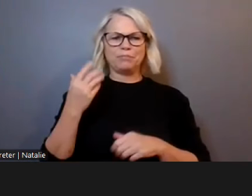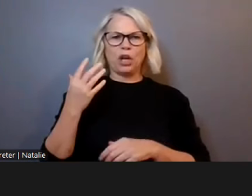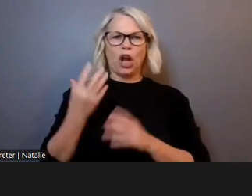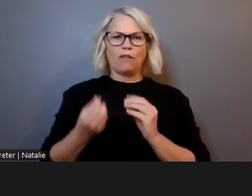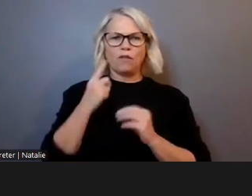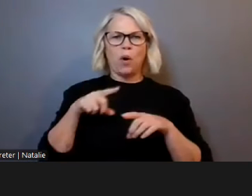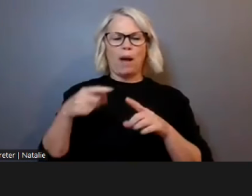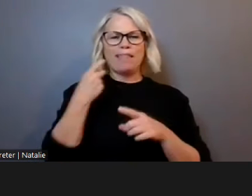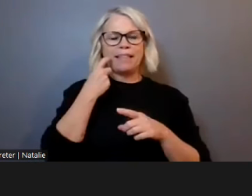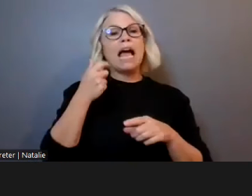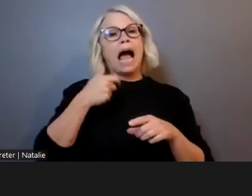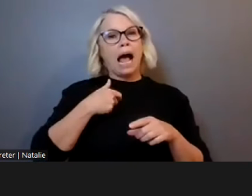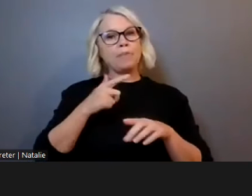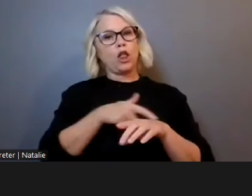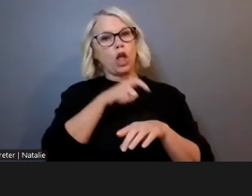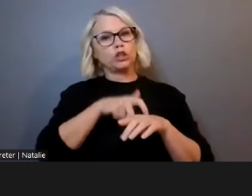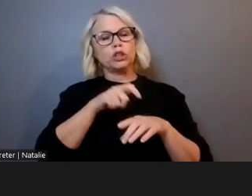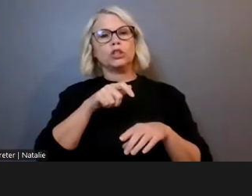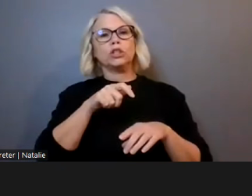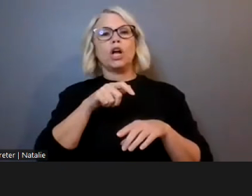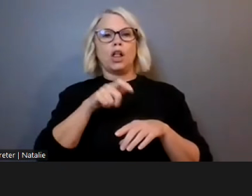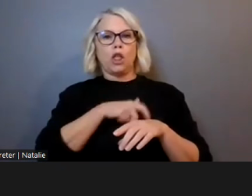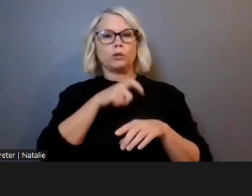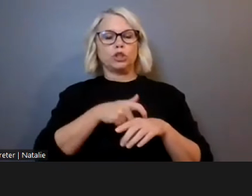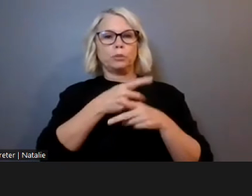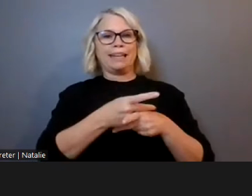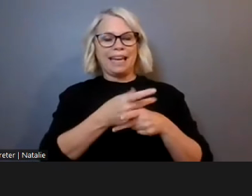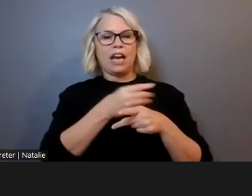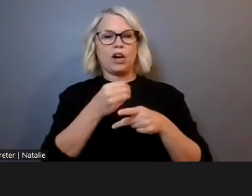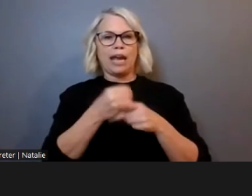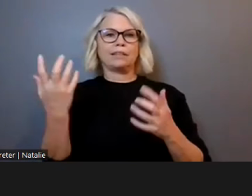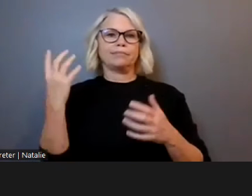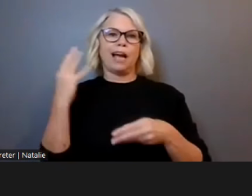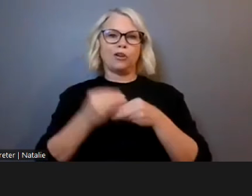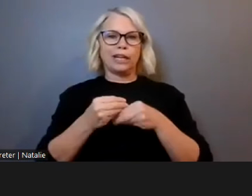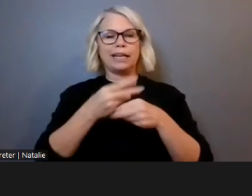I am the long-term care and congregate care fitness coordinator for the Kentucky Department